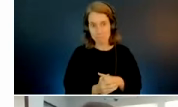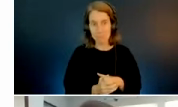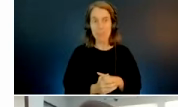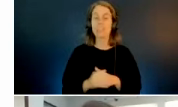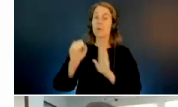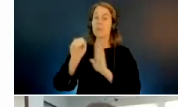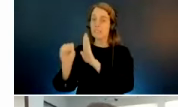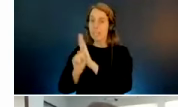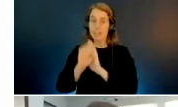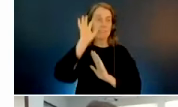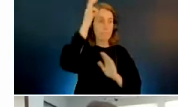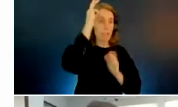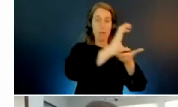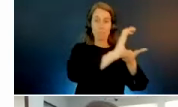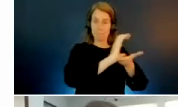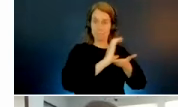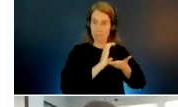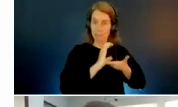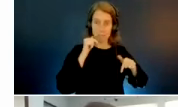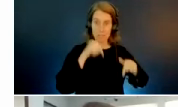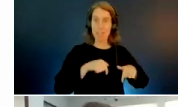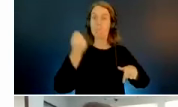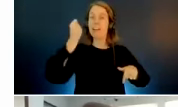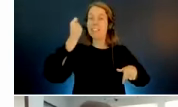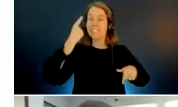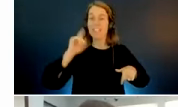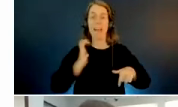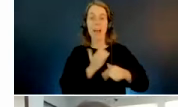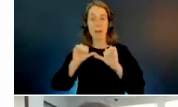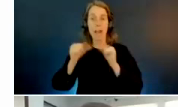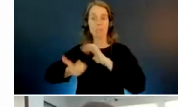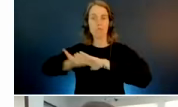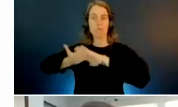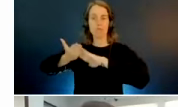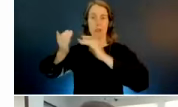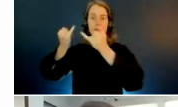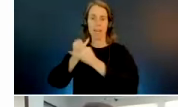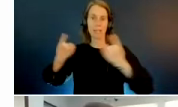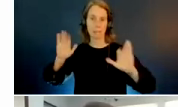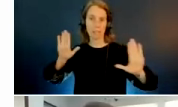work independently of the state agencies um oftentimes we partner with state agencies um